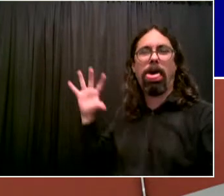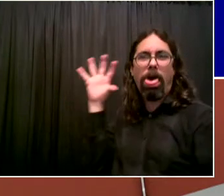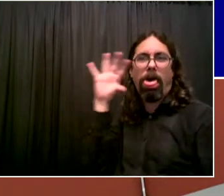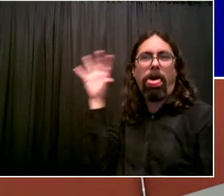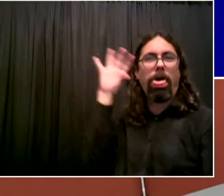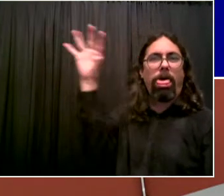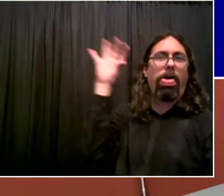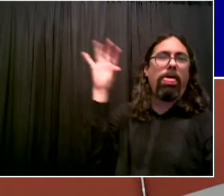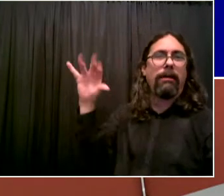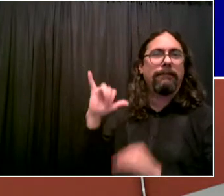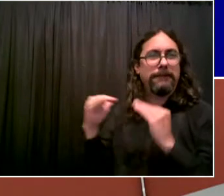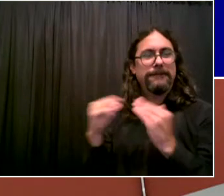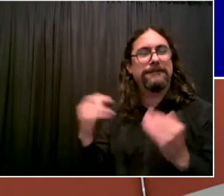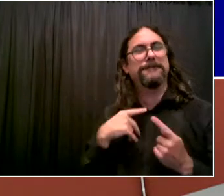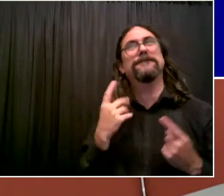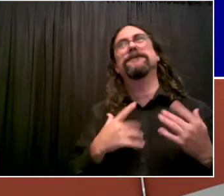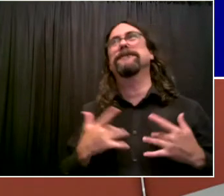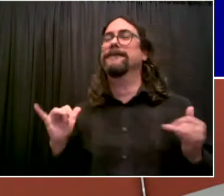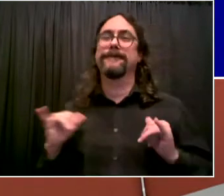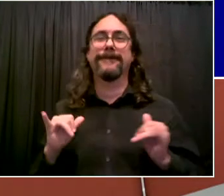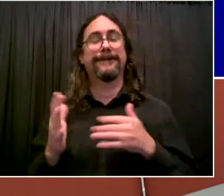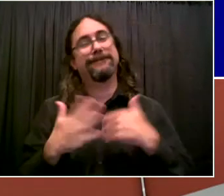THINKING. MUCH BETTER.